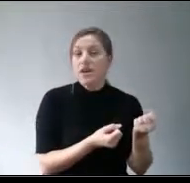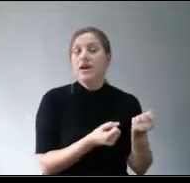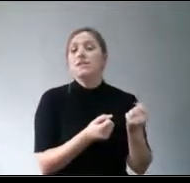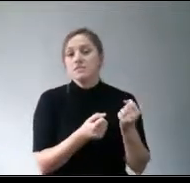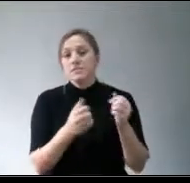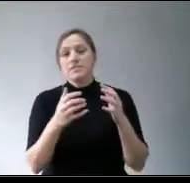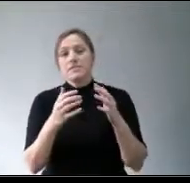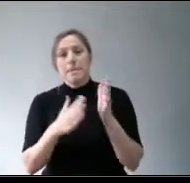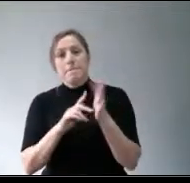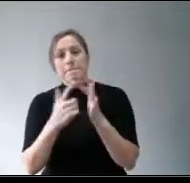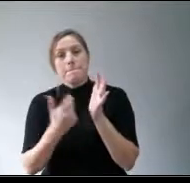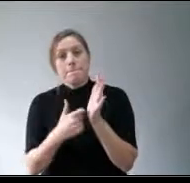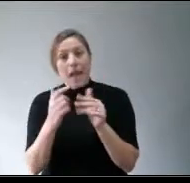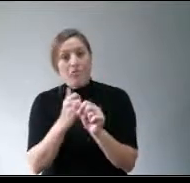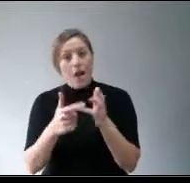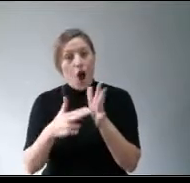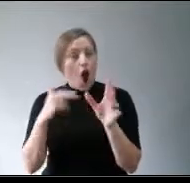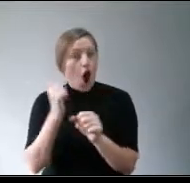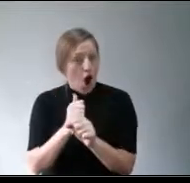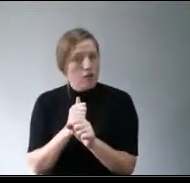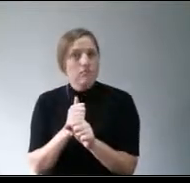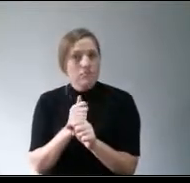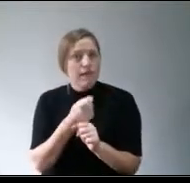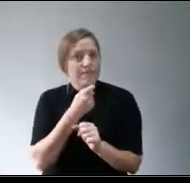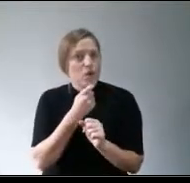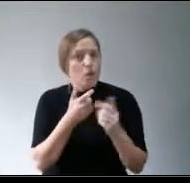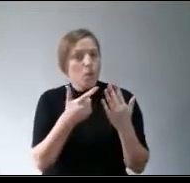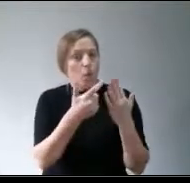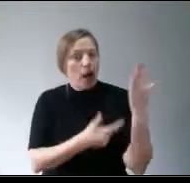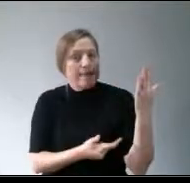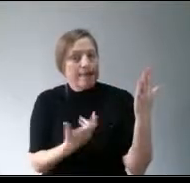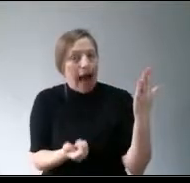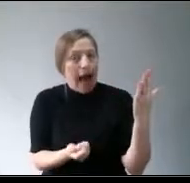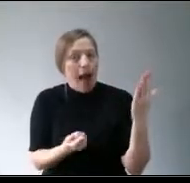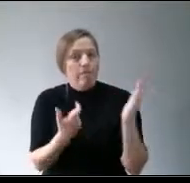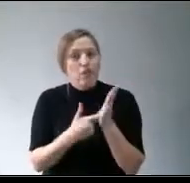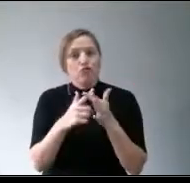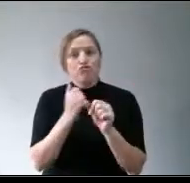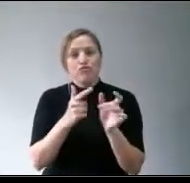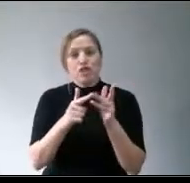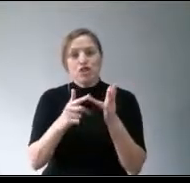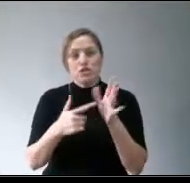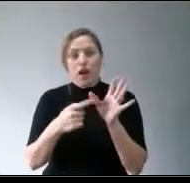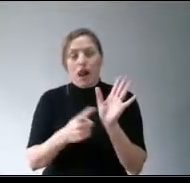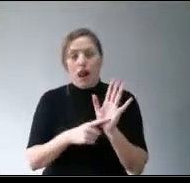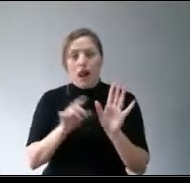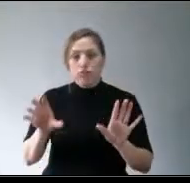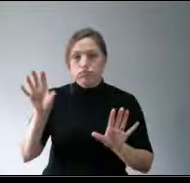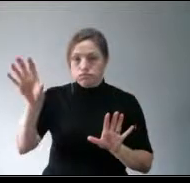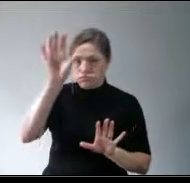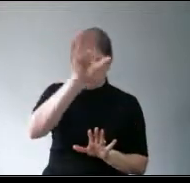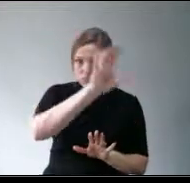kind of on our list and as i said before um you can also uh choose your own organization so if you